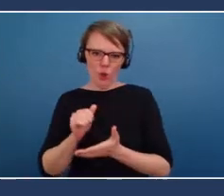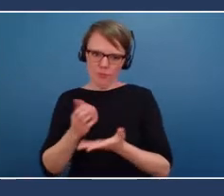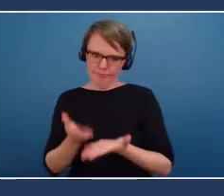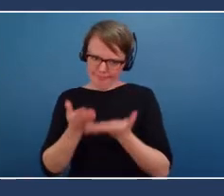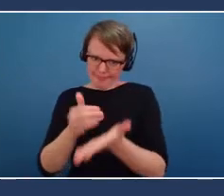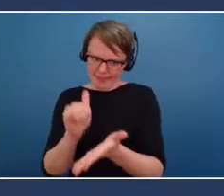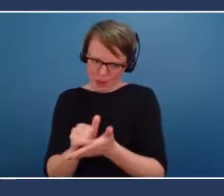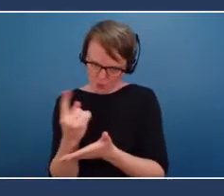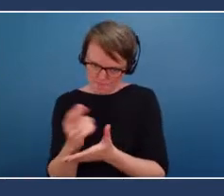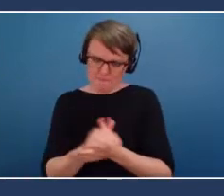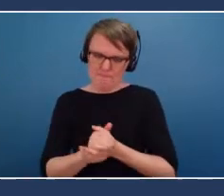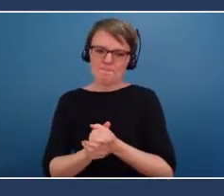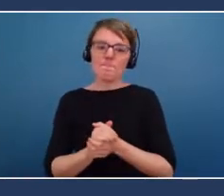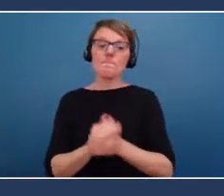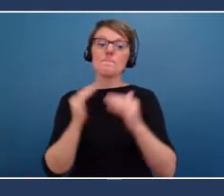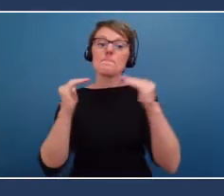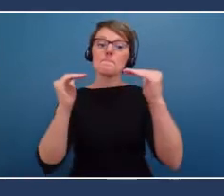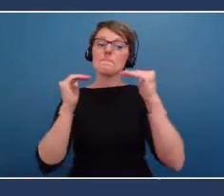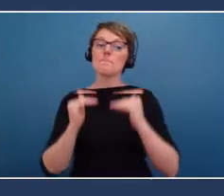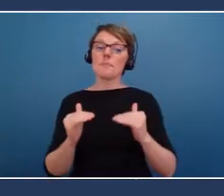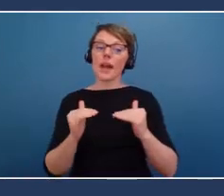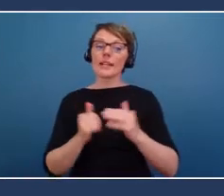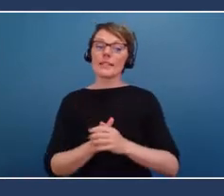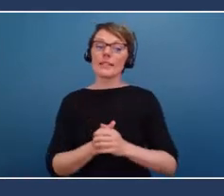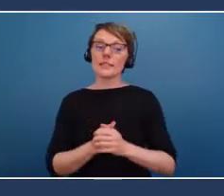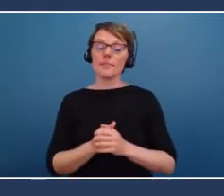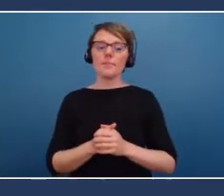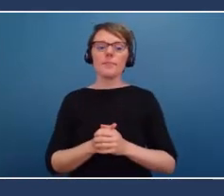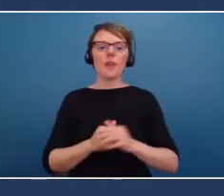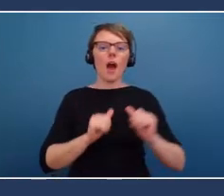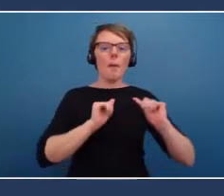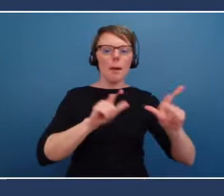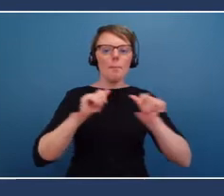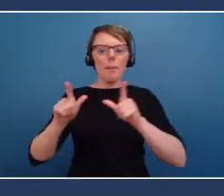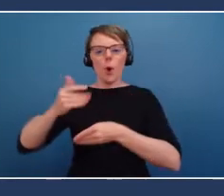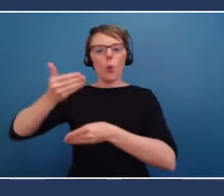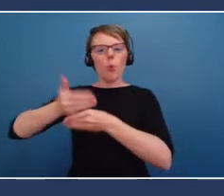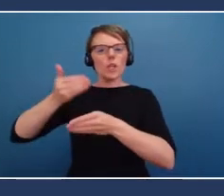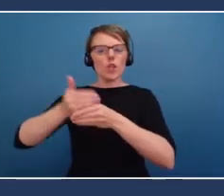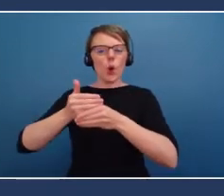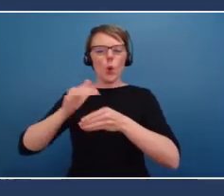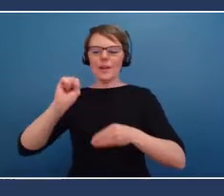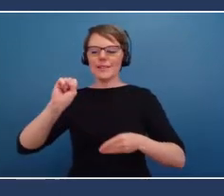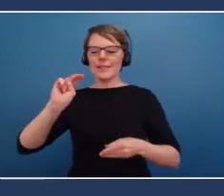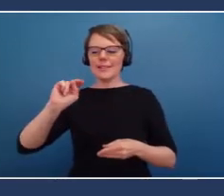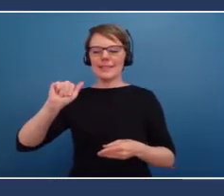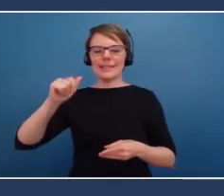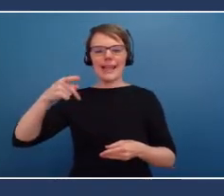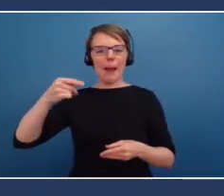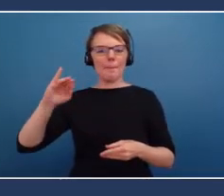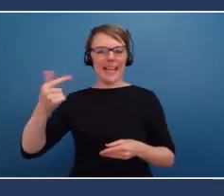Next, snapping windows. It’s almost crazy to me that people don’t know this is there.